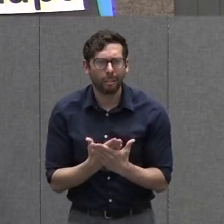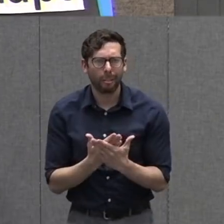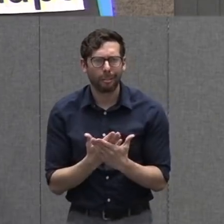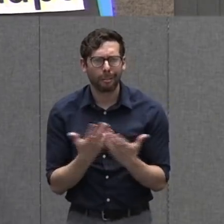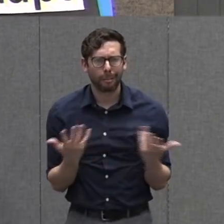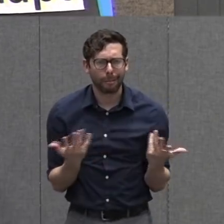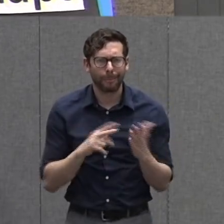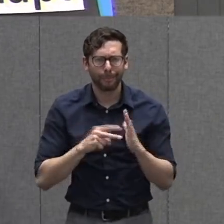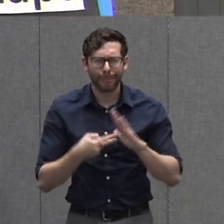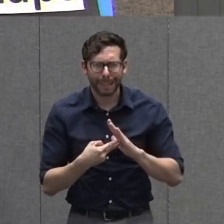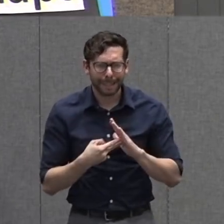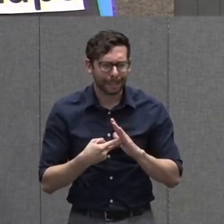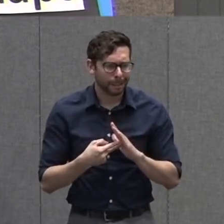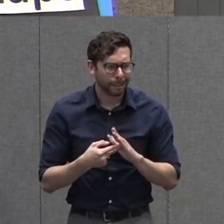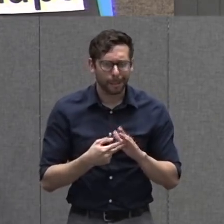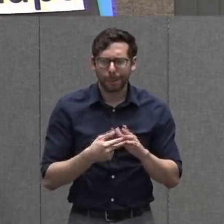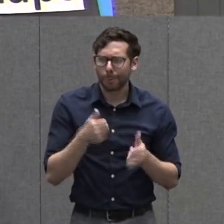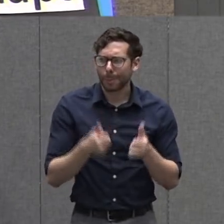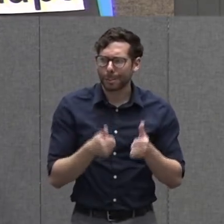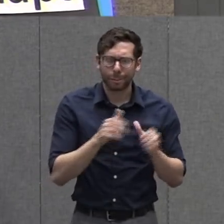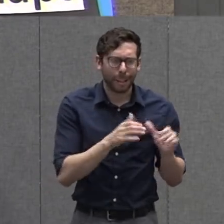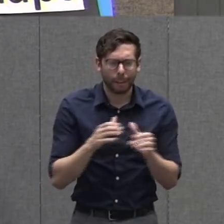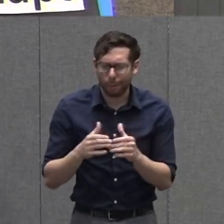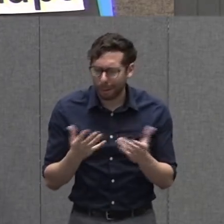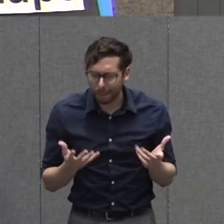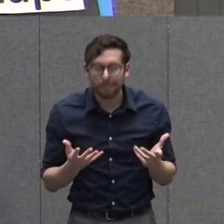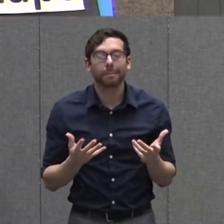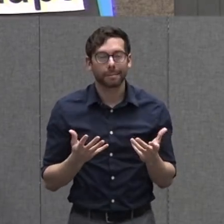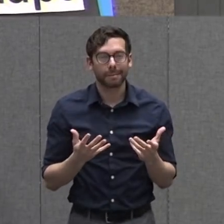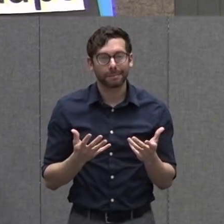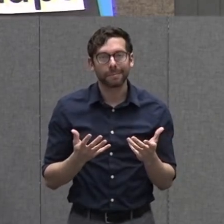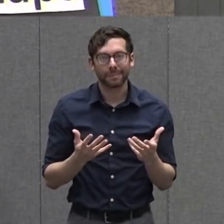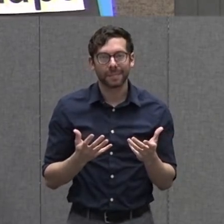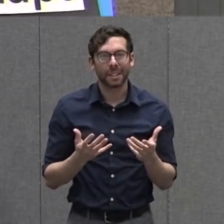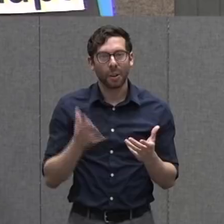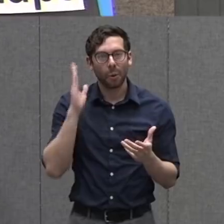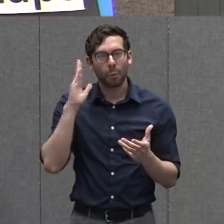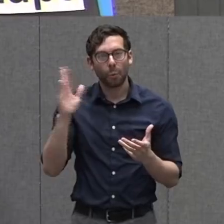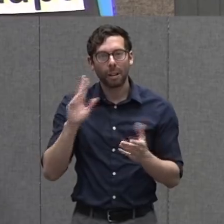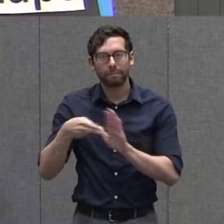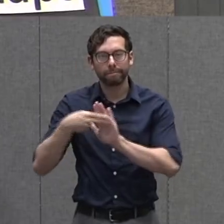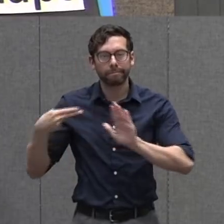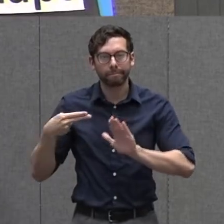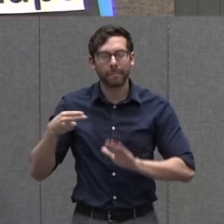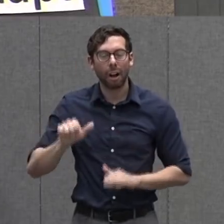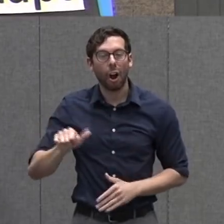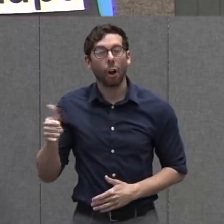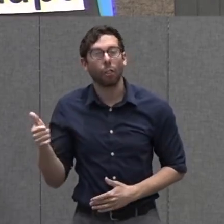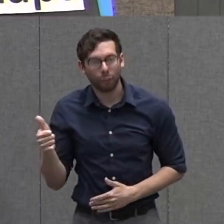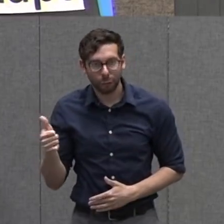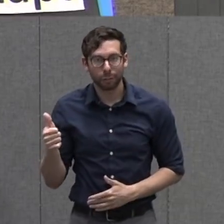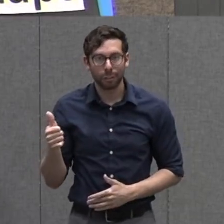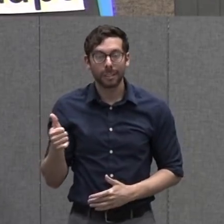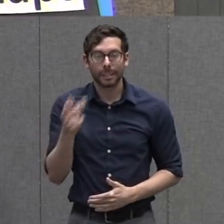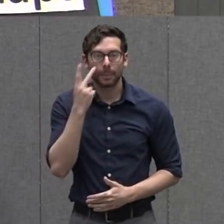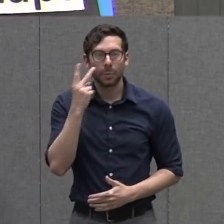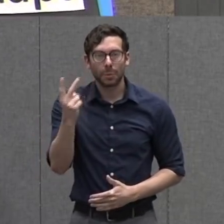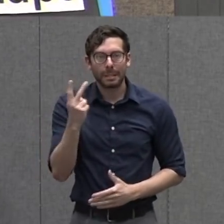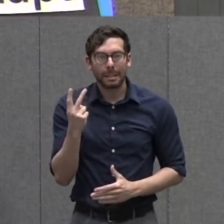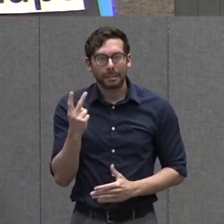We're gonna say, you know what, I see that word part all the time in different places. So we're gonna need a fourth category for Other.